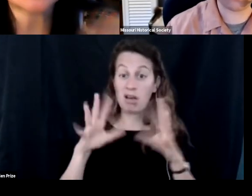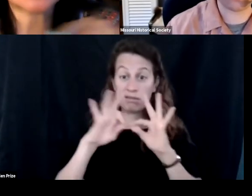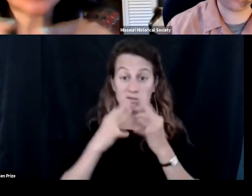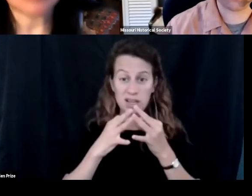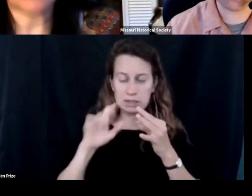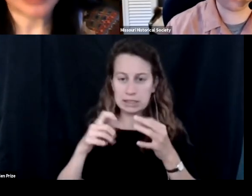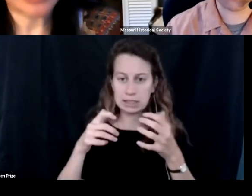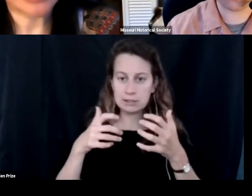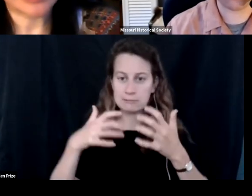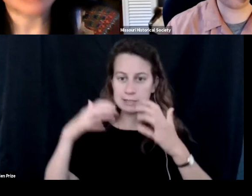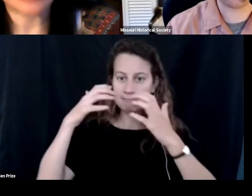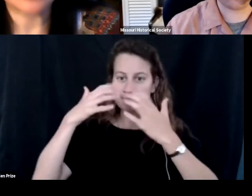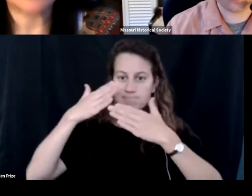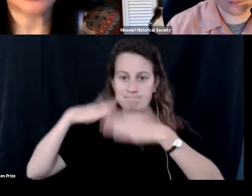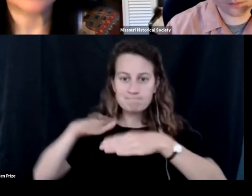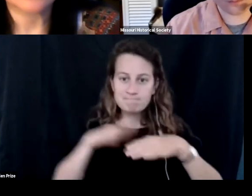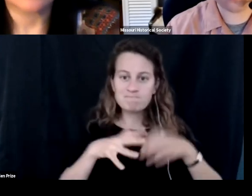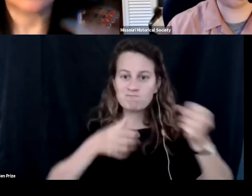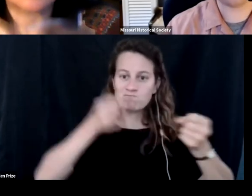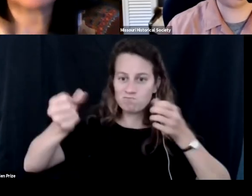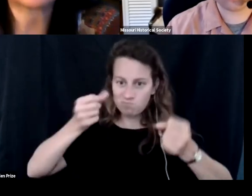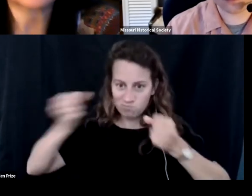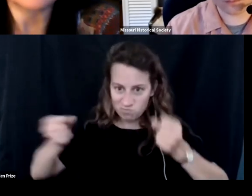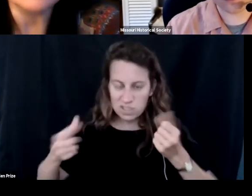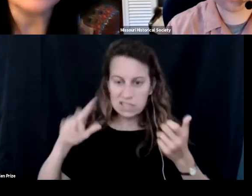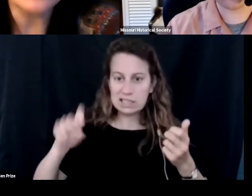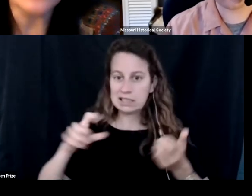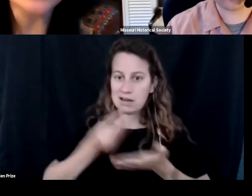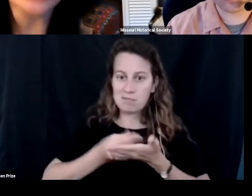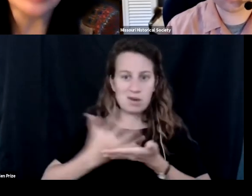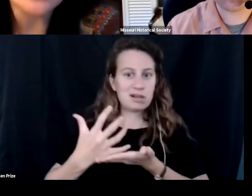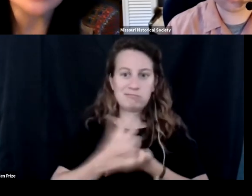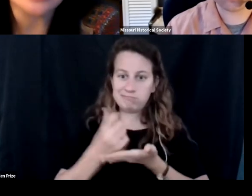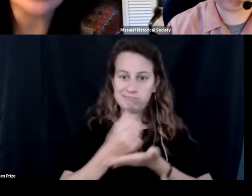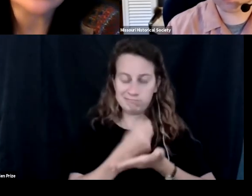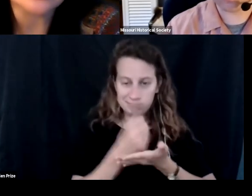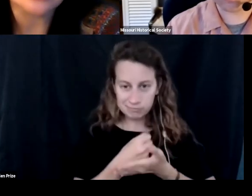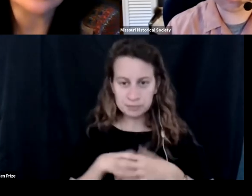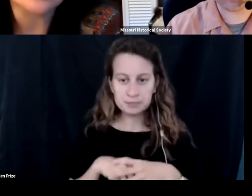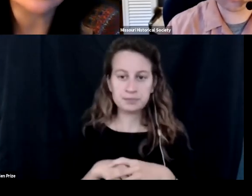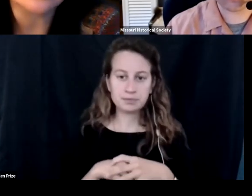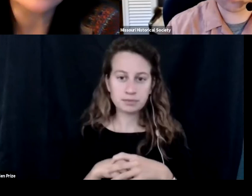And you know, and then when I was a college student, I felt I